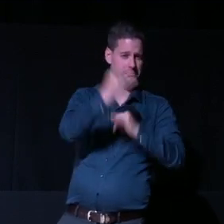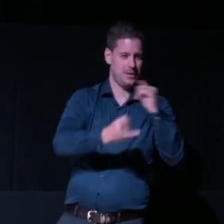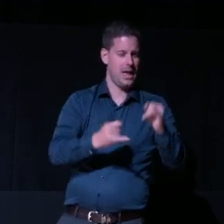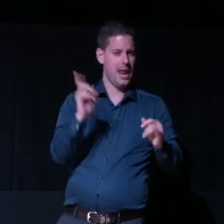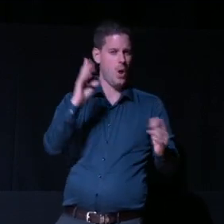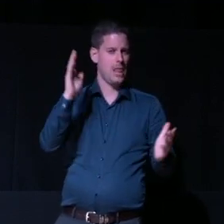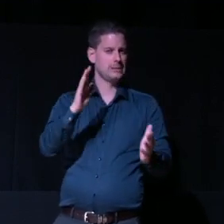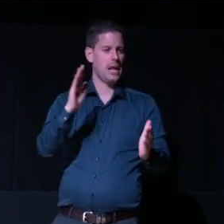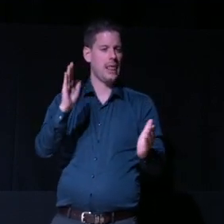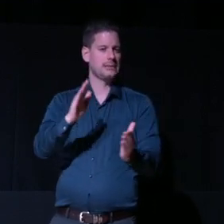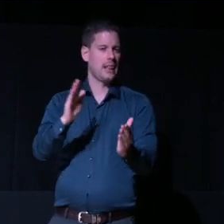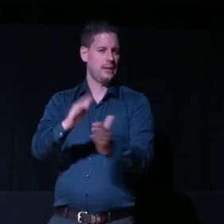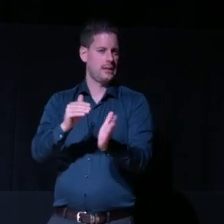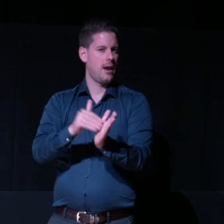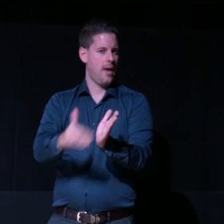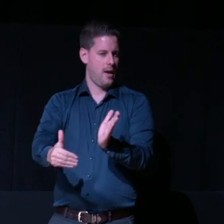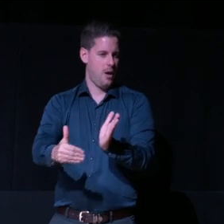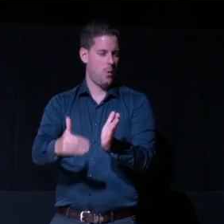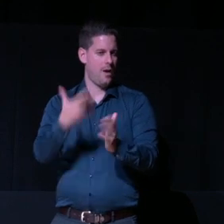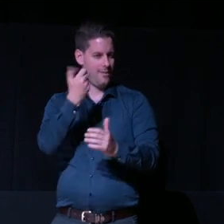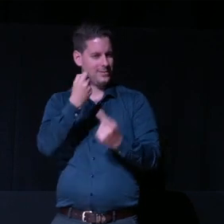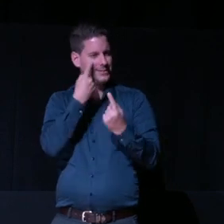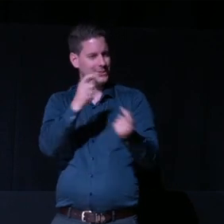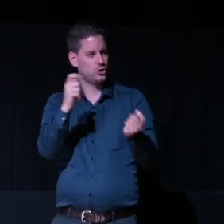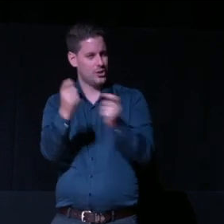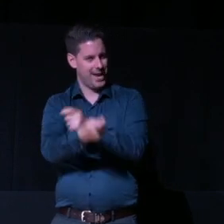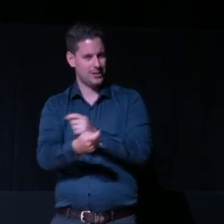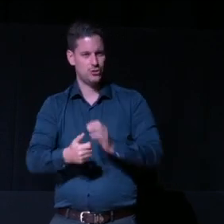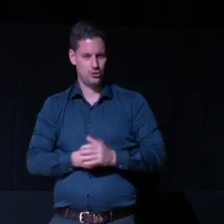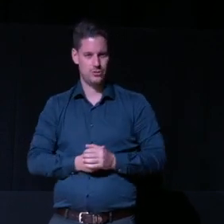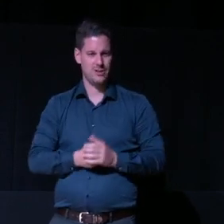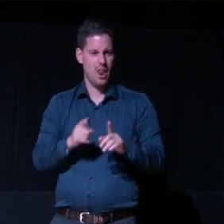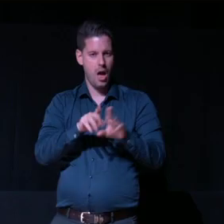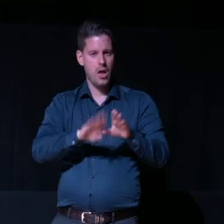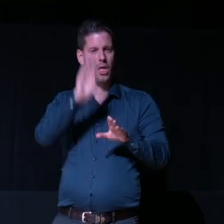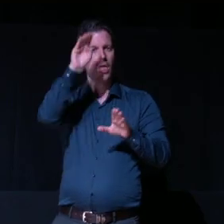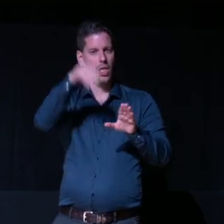happens in quite the same way anymore as well. And I think those things do go through cycles. It's so slippery. That's